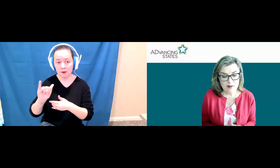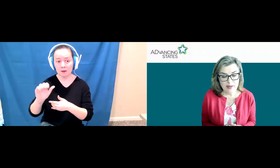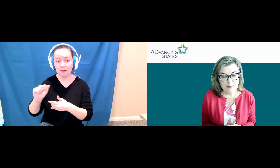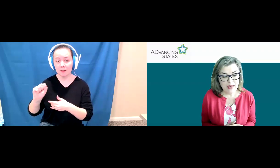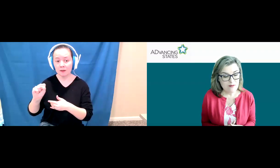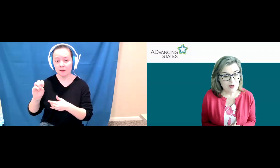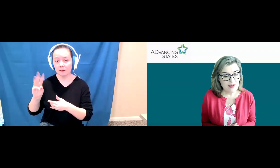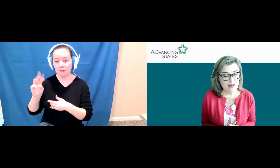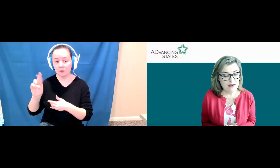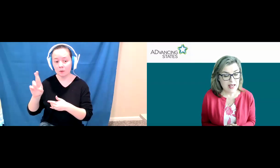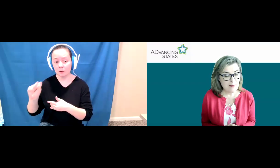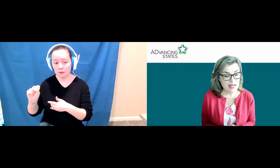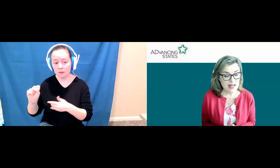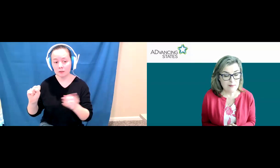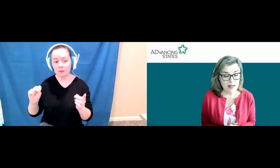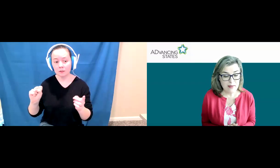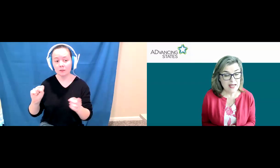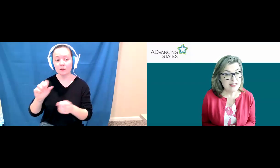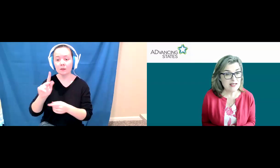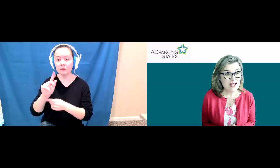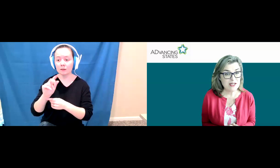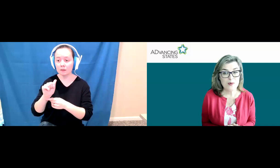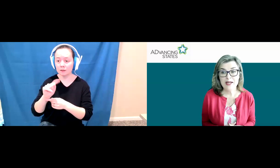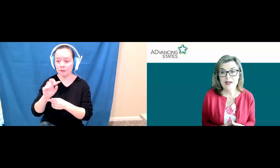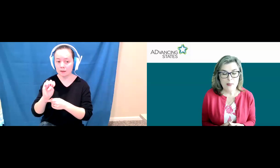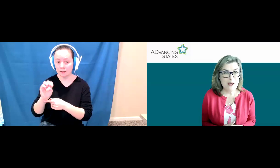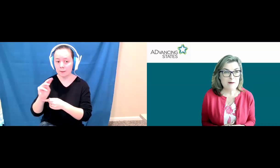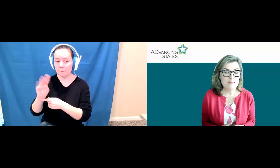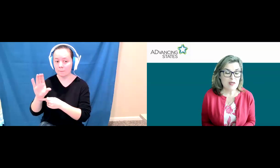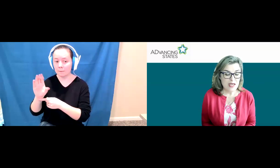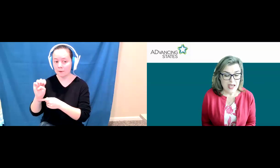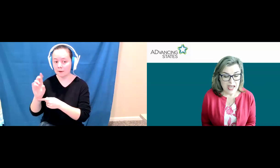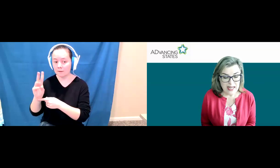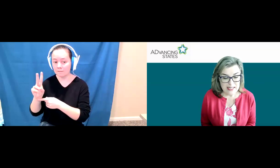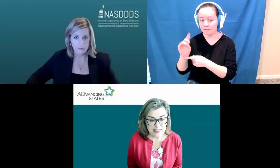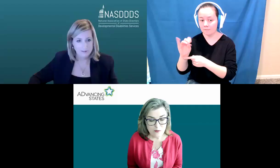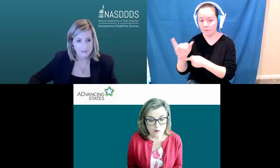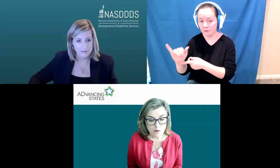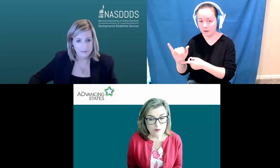Kate McEvoy of NAMD, and Ben Mays of NASWA, and